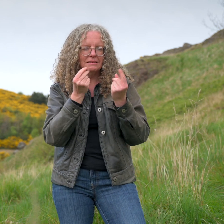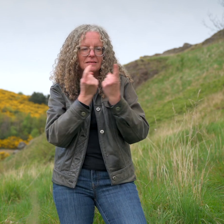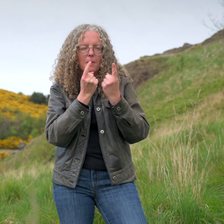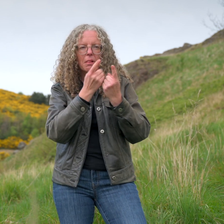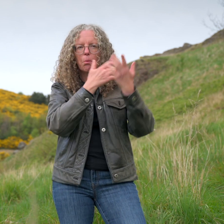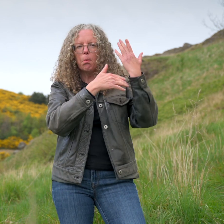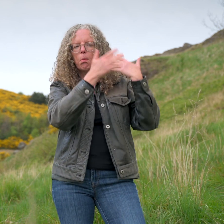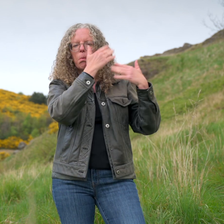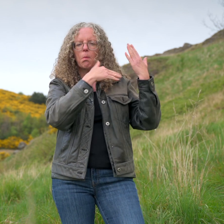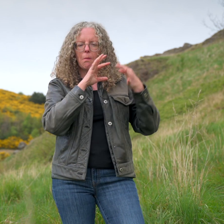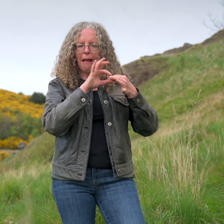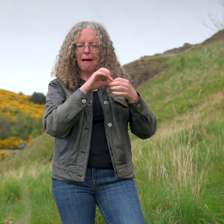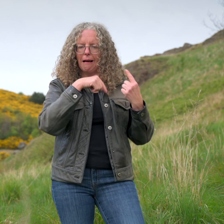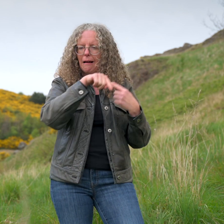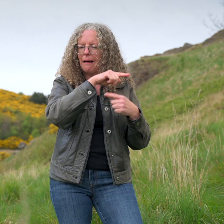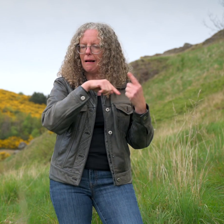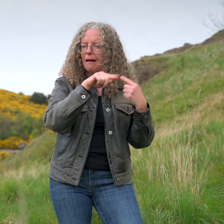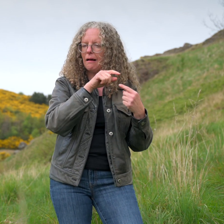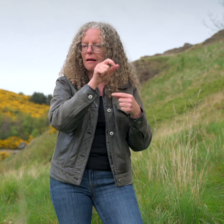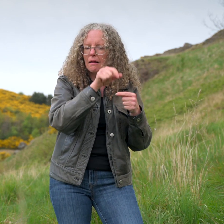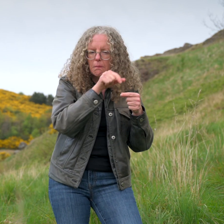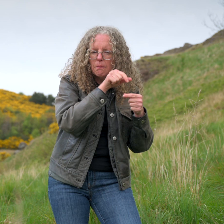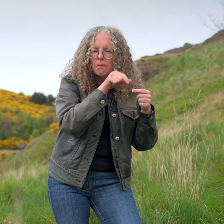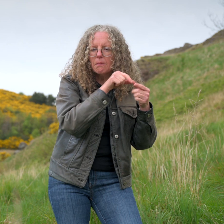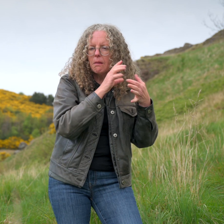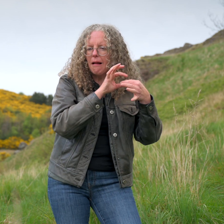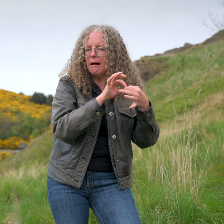Many years ago, perhaps these figures were used for such rites.